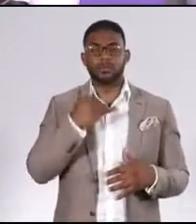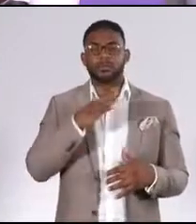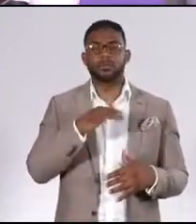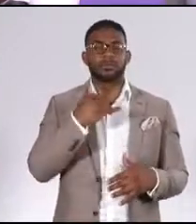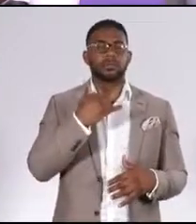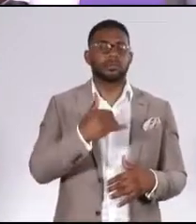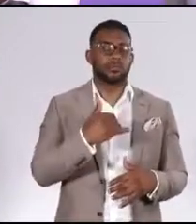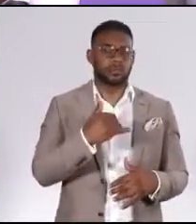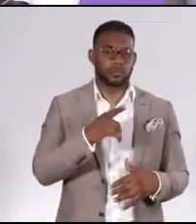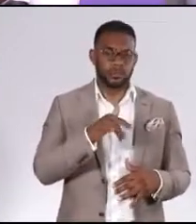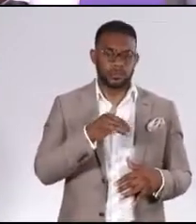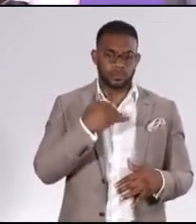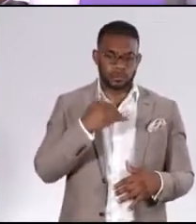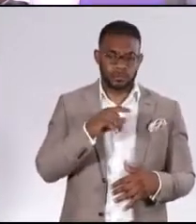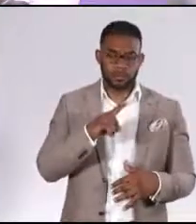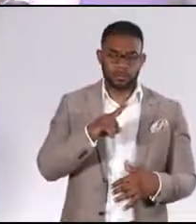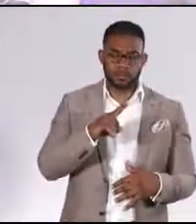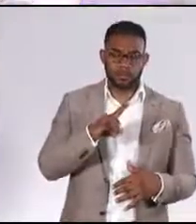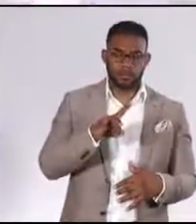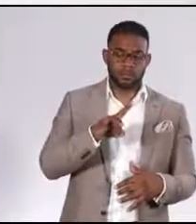You can dial in at 1703,